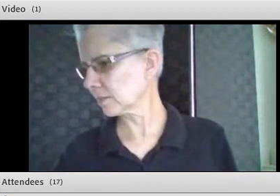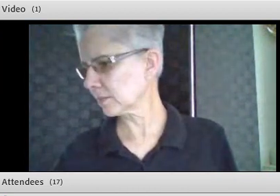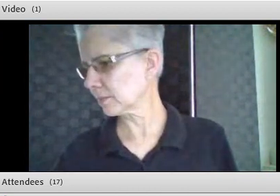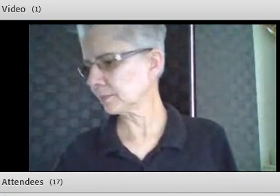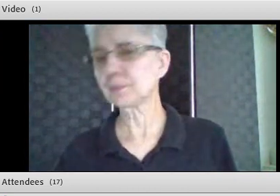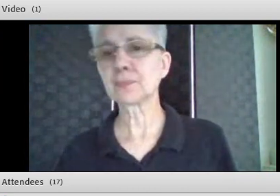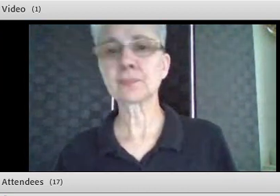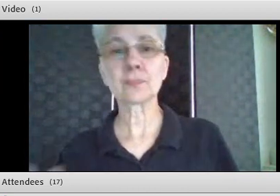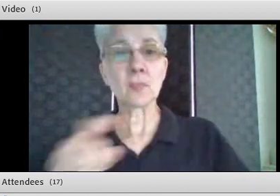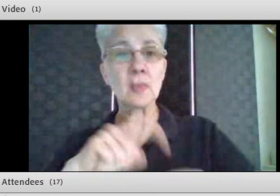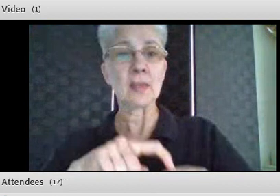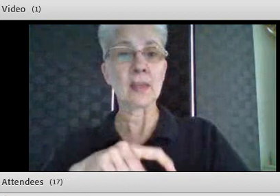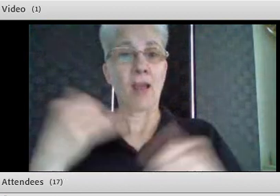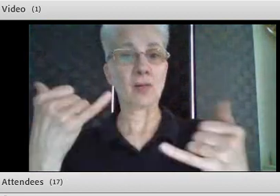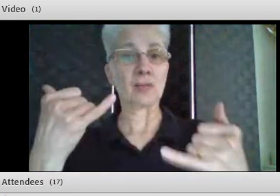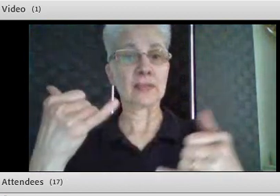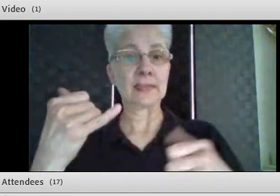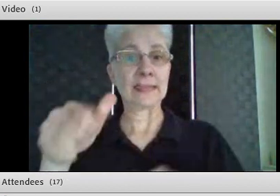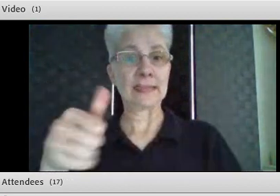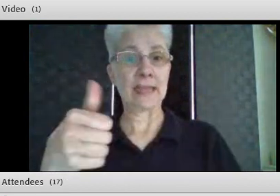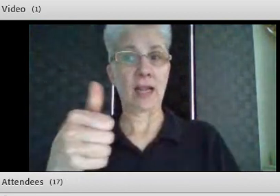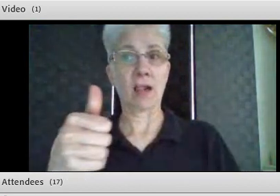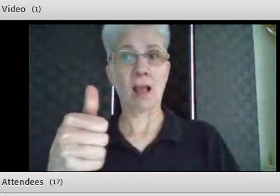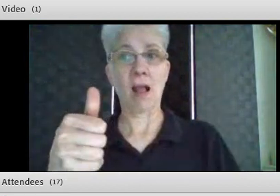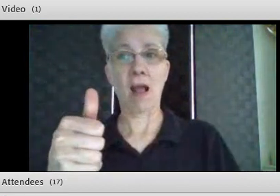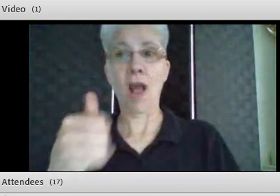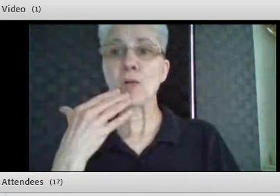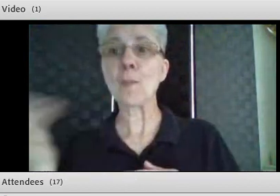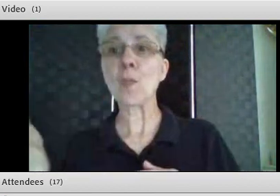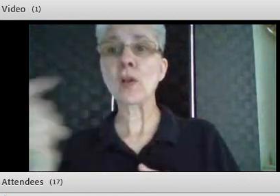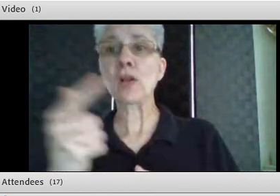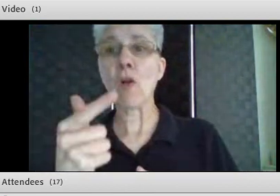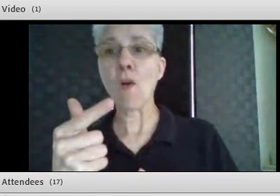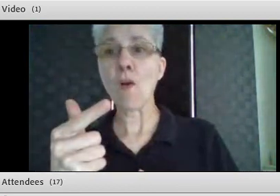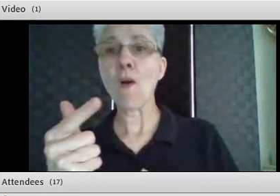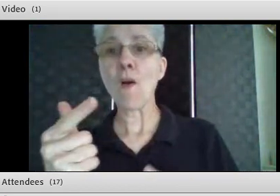Castro: Okay. It's 10 o'clock, and good morning, everyone.